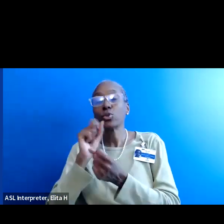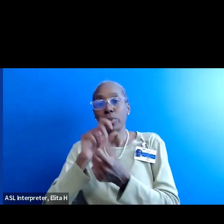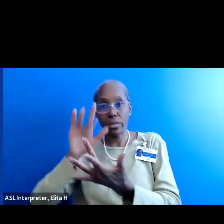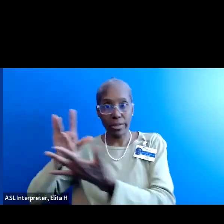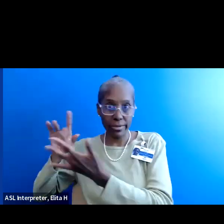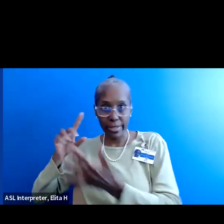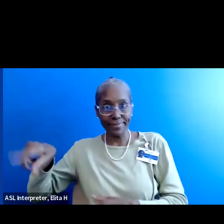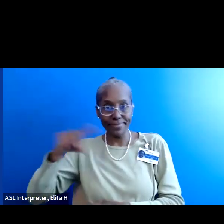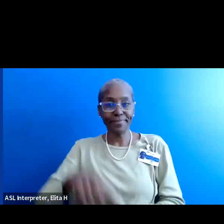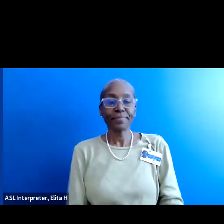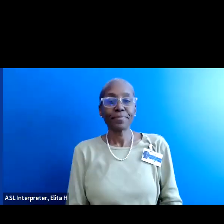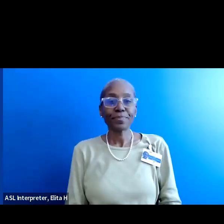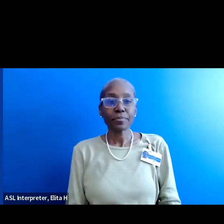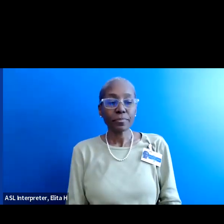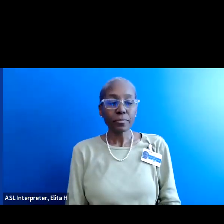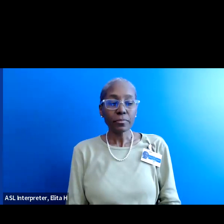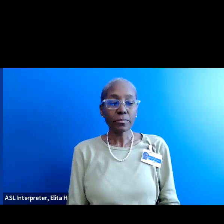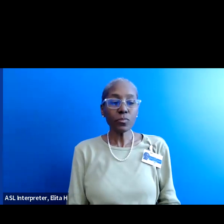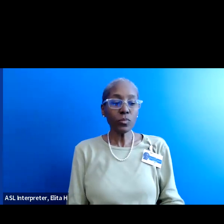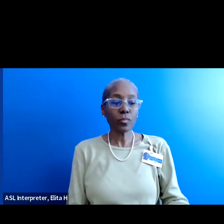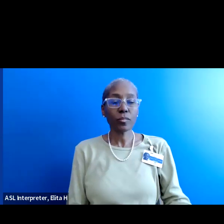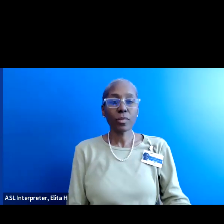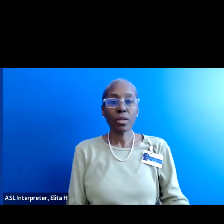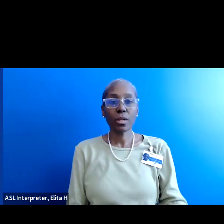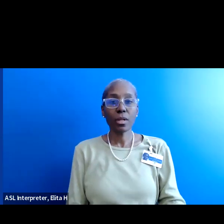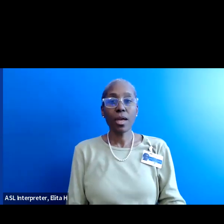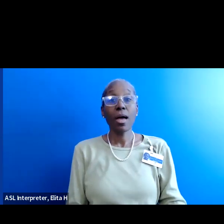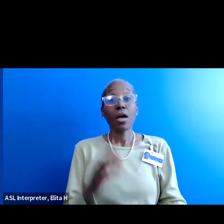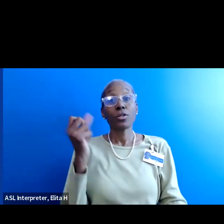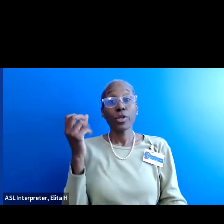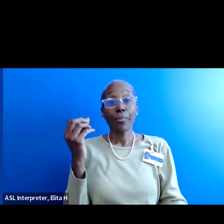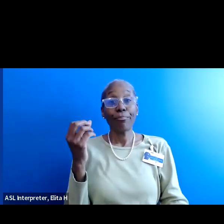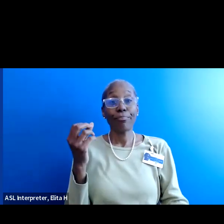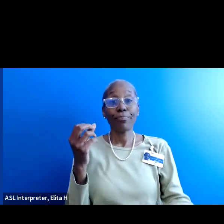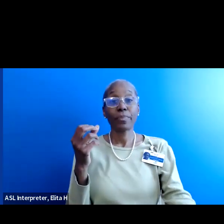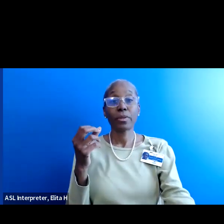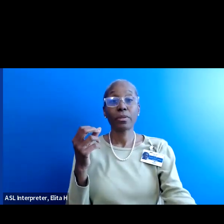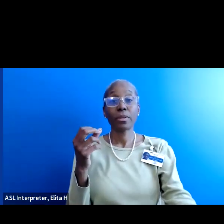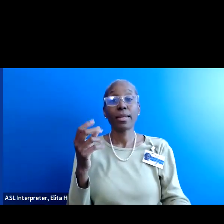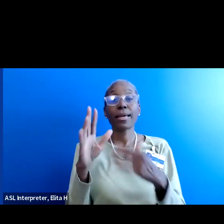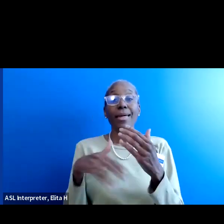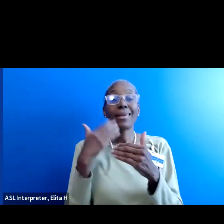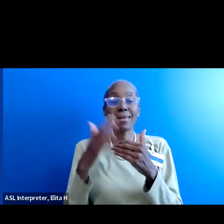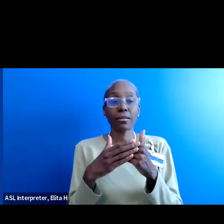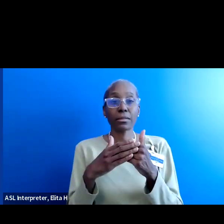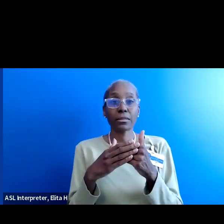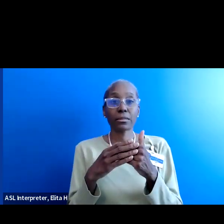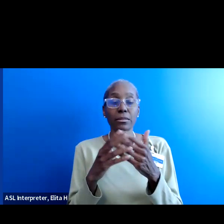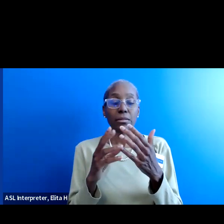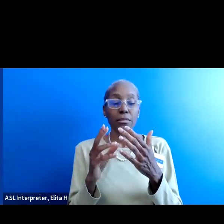So with that, I'm going to go up to, let's see.